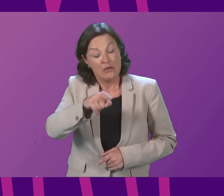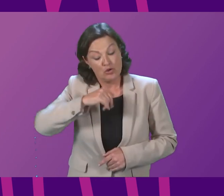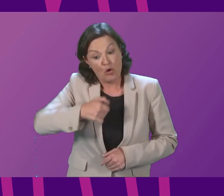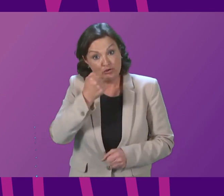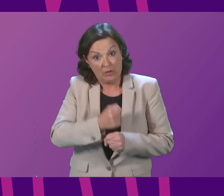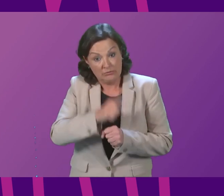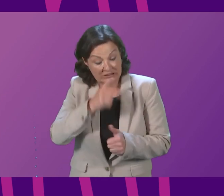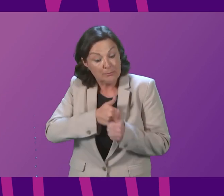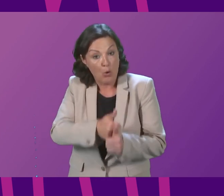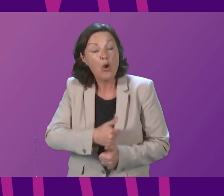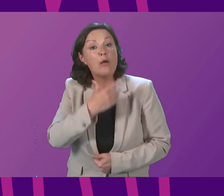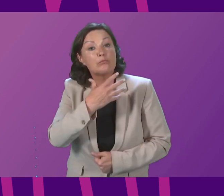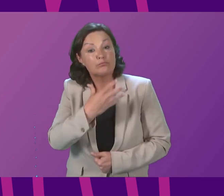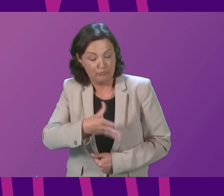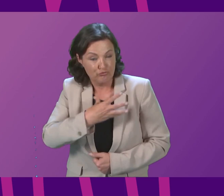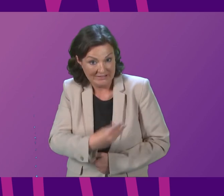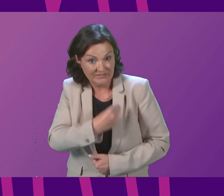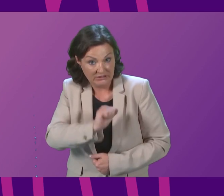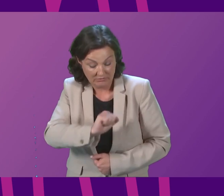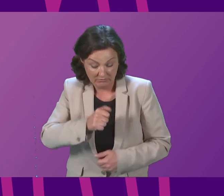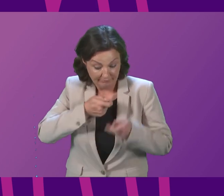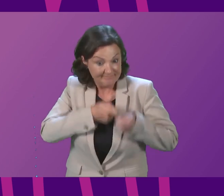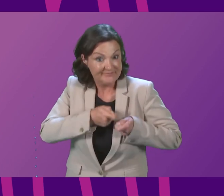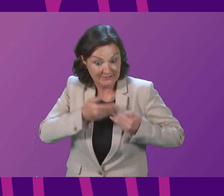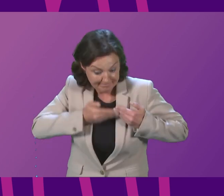The highlight of the week was a breastfeeding celebration event that was held yesterday,